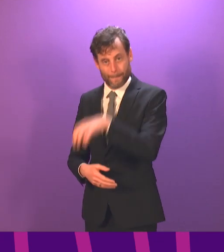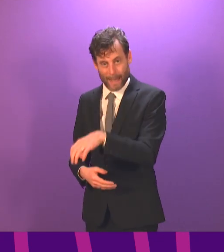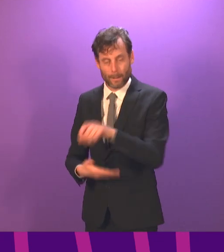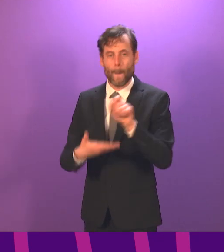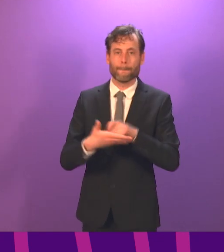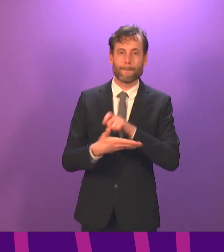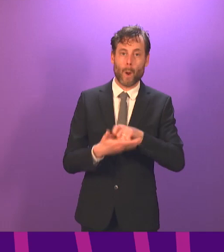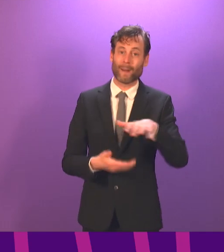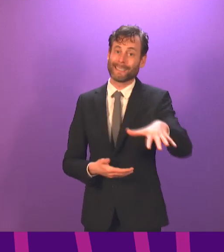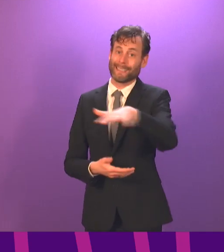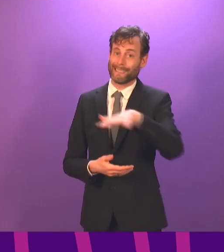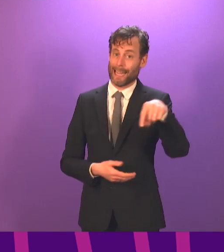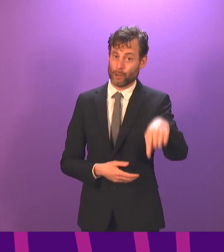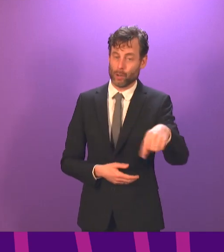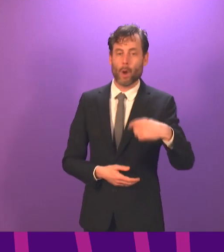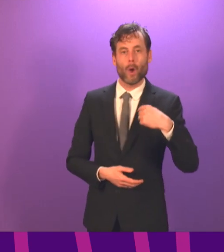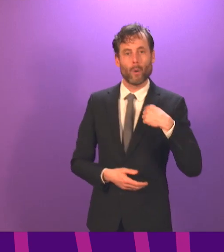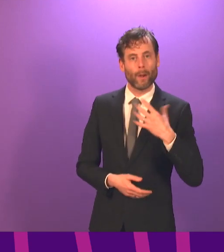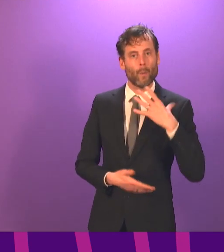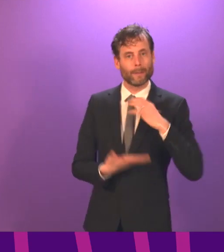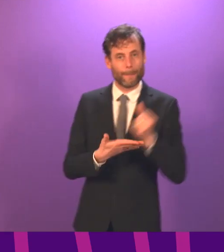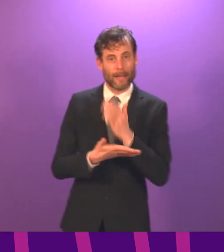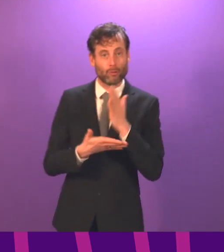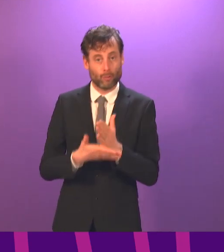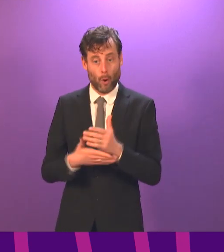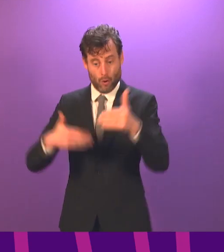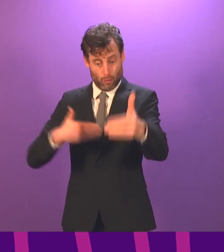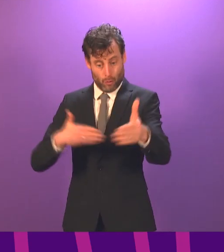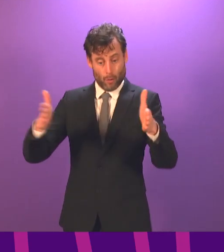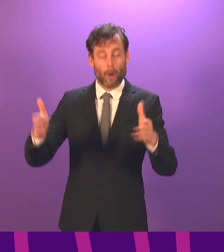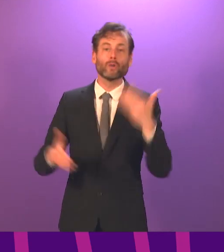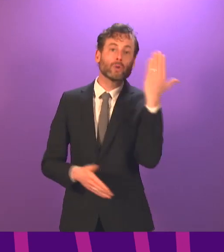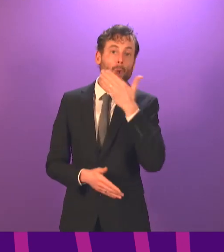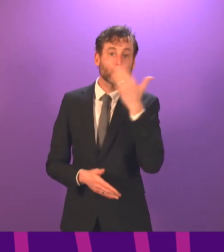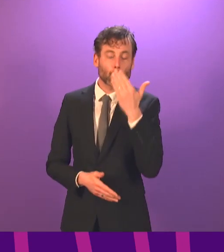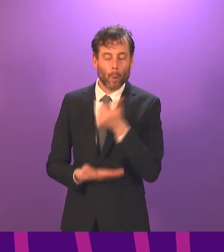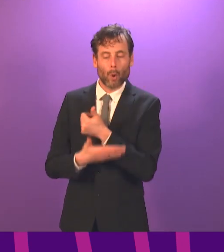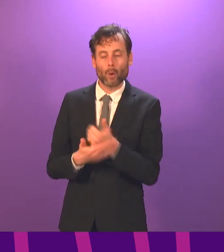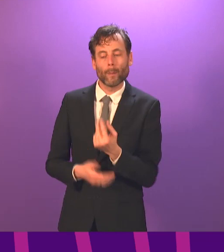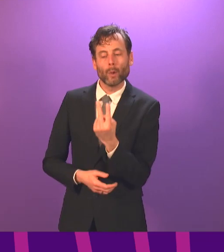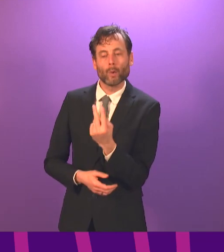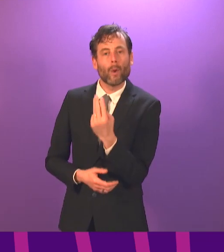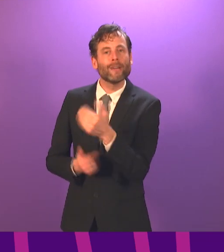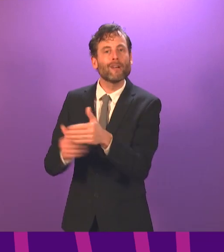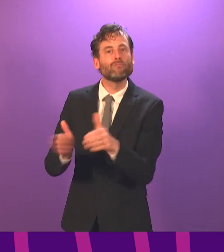at extending the number of rooms in the school or other building that people will be directed